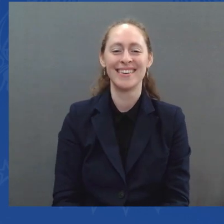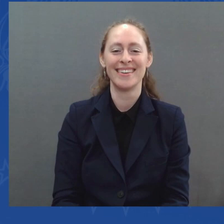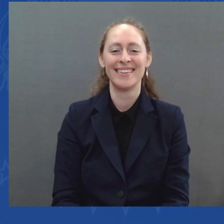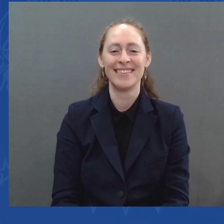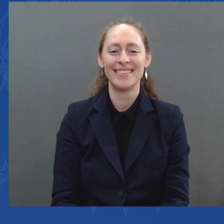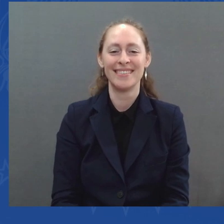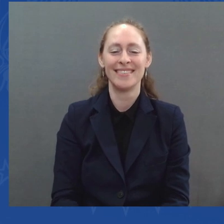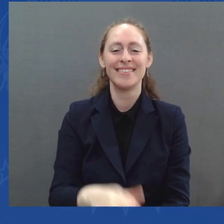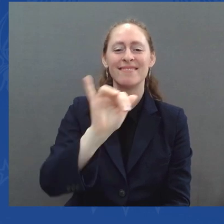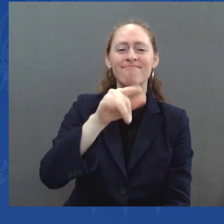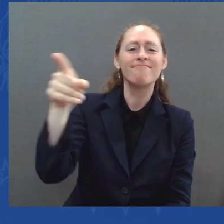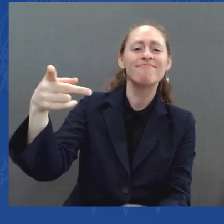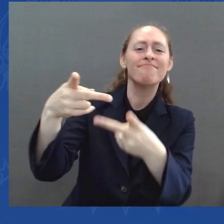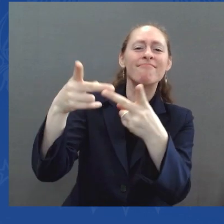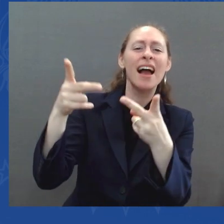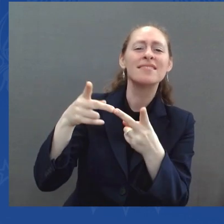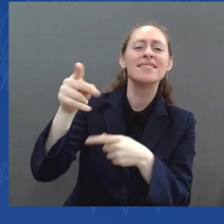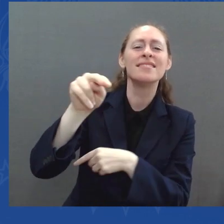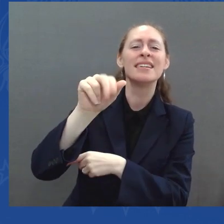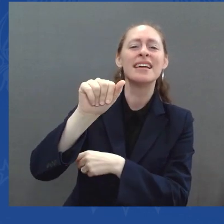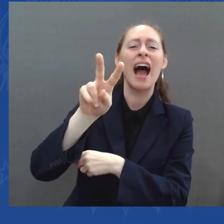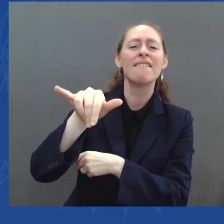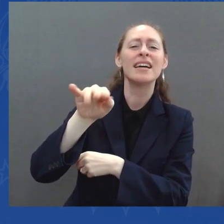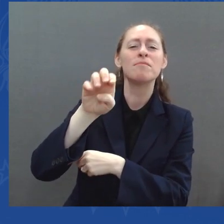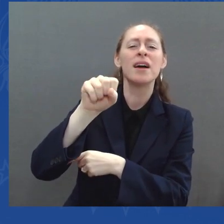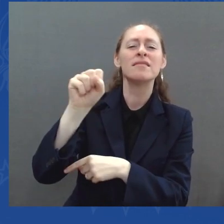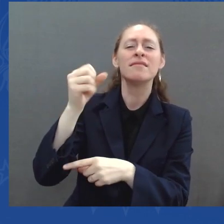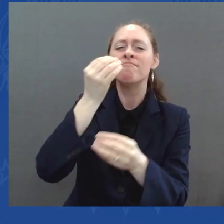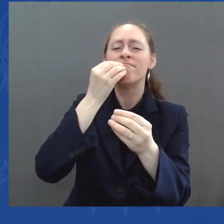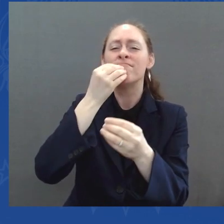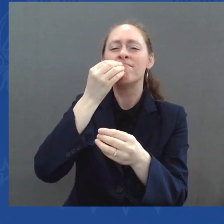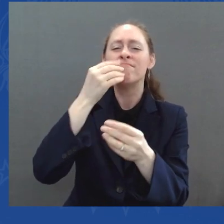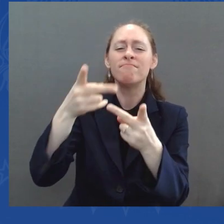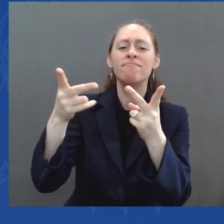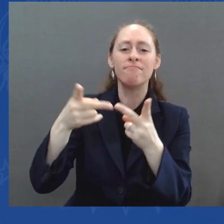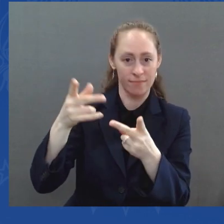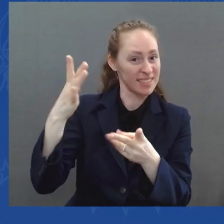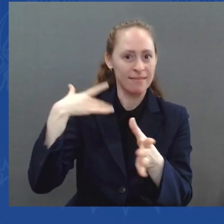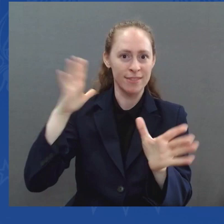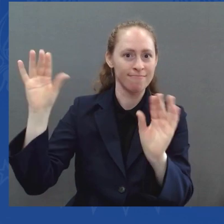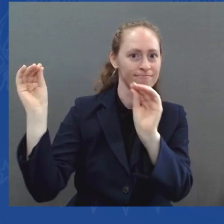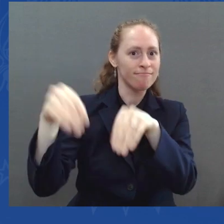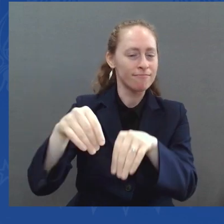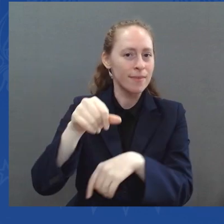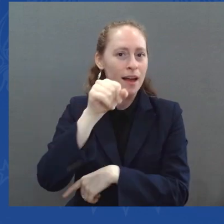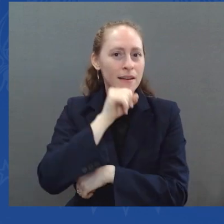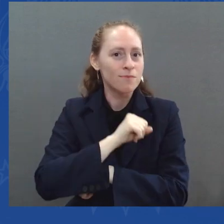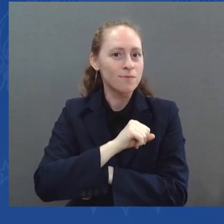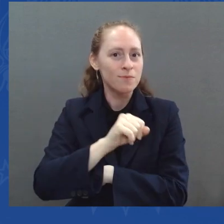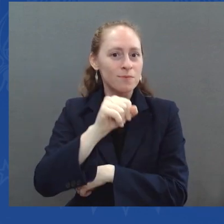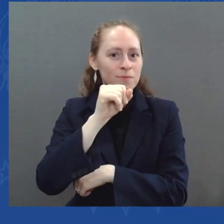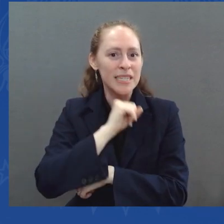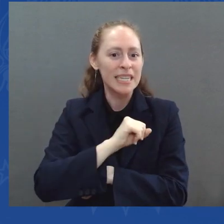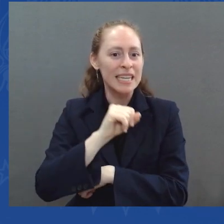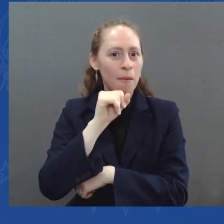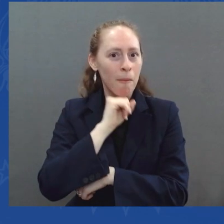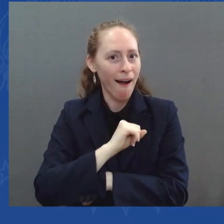And there's a cat running around, which I guarantee you, Bo and Sunny would have been very unhappy about.